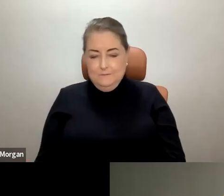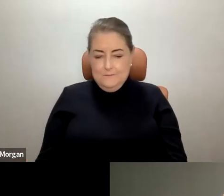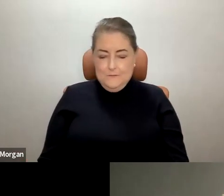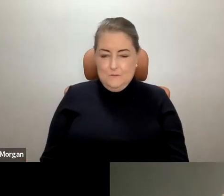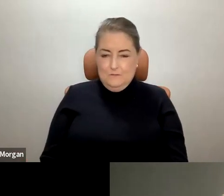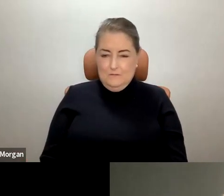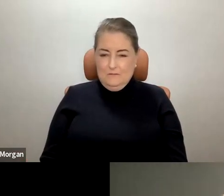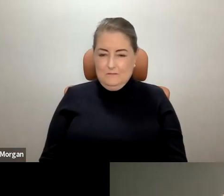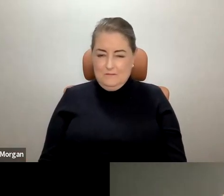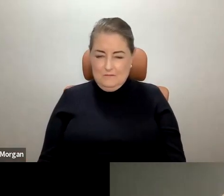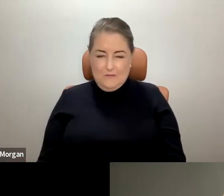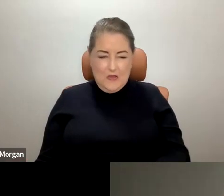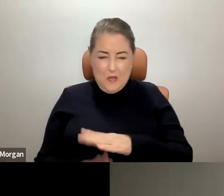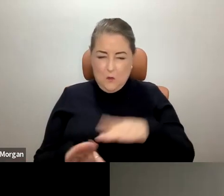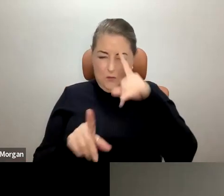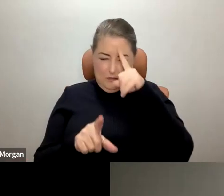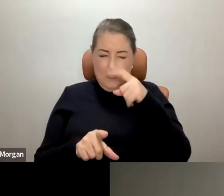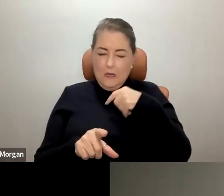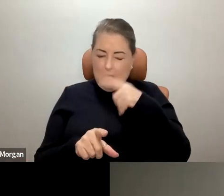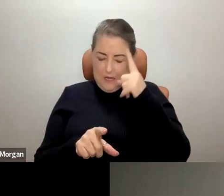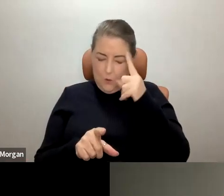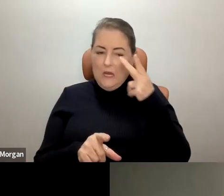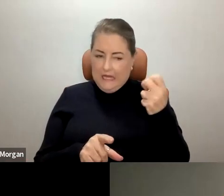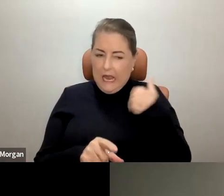Don't see one, but I think I know he has one. And I'm sure he